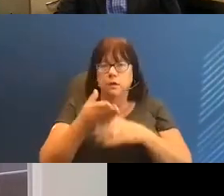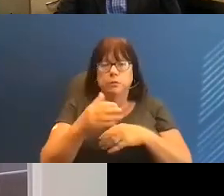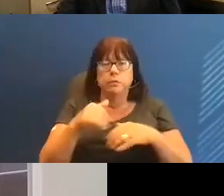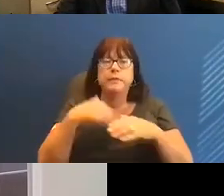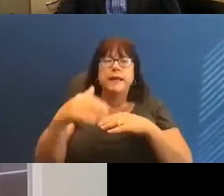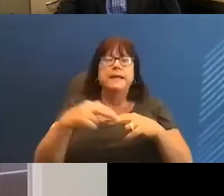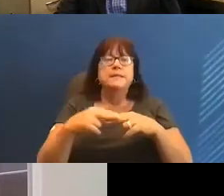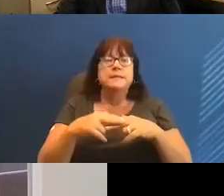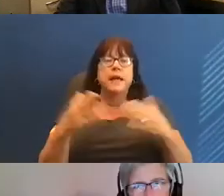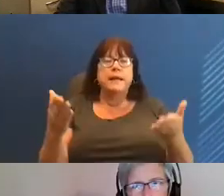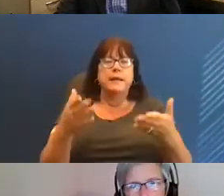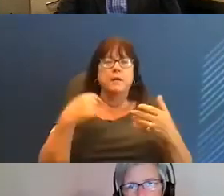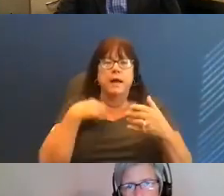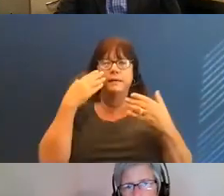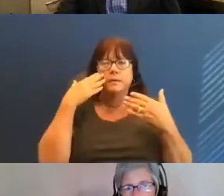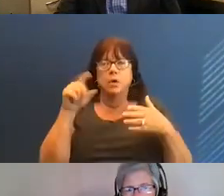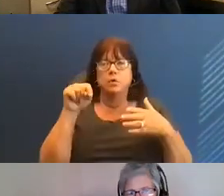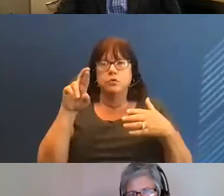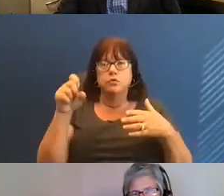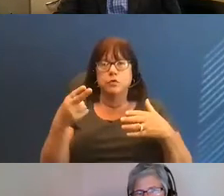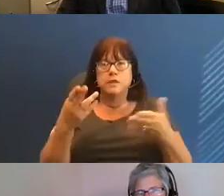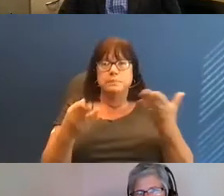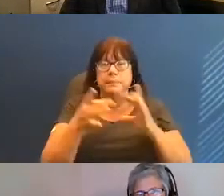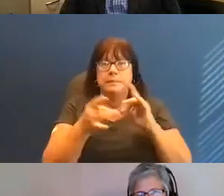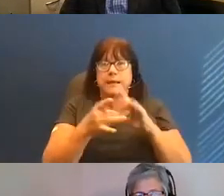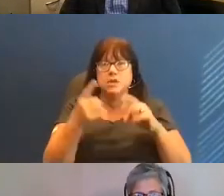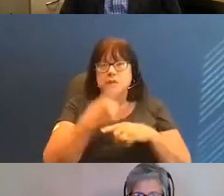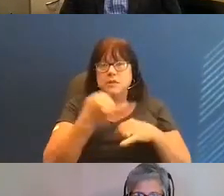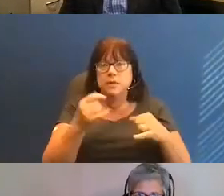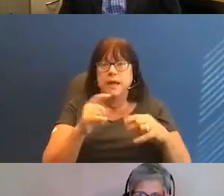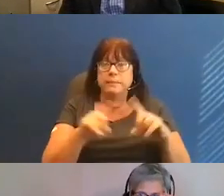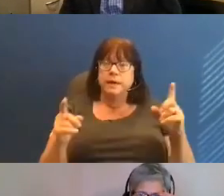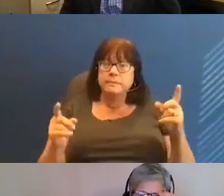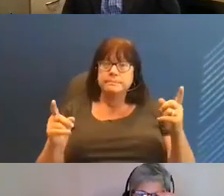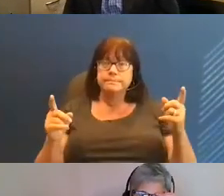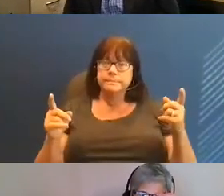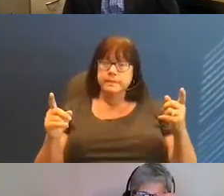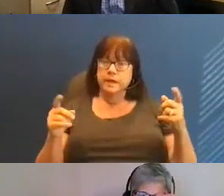now, I don't know Trish may have already mentioned this in today's session, but in early 2020